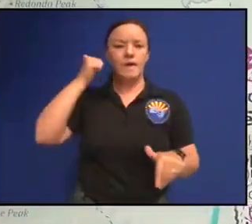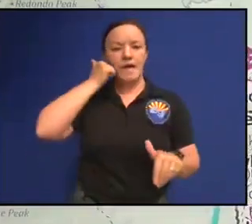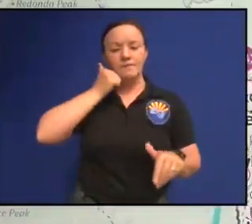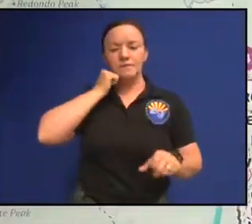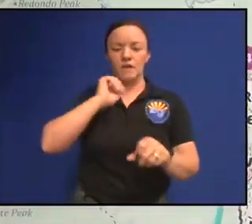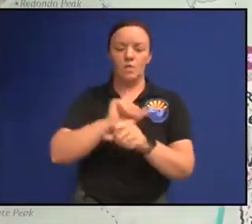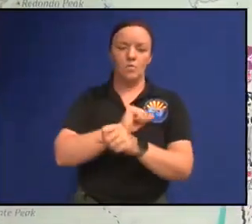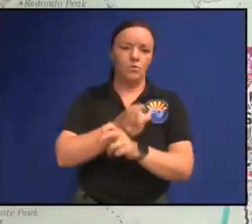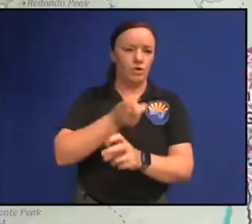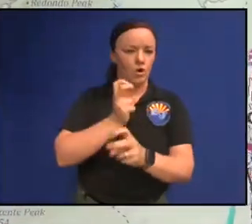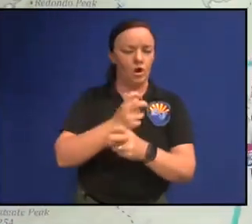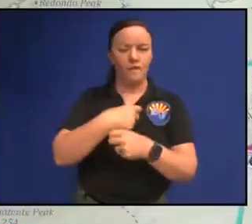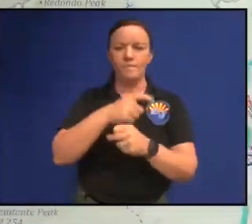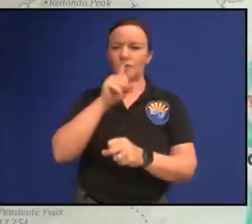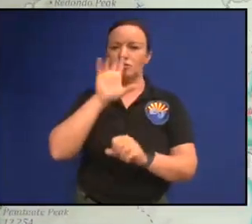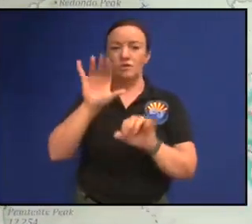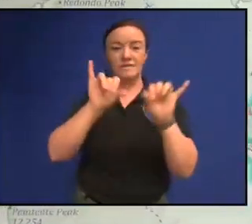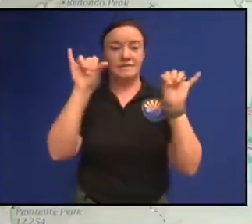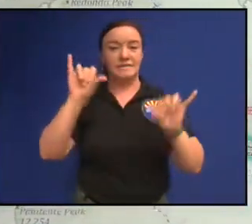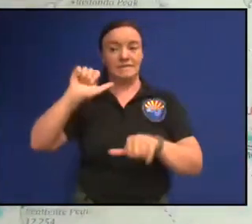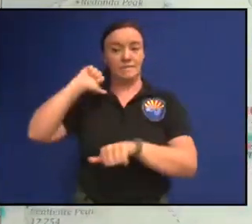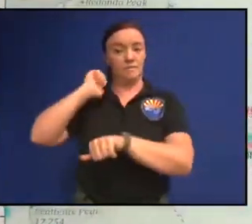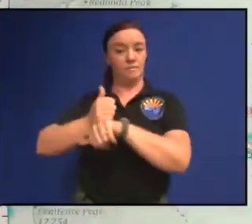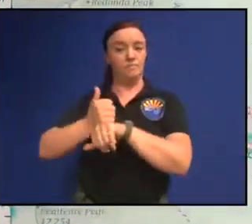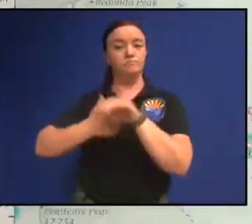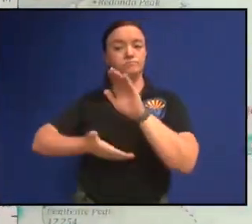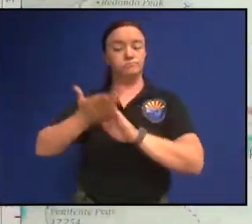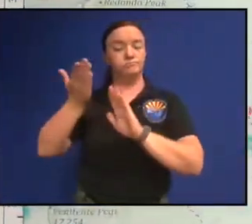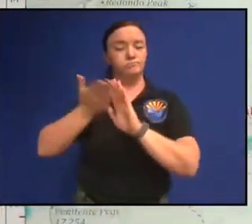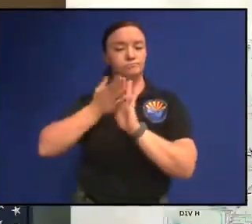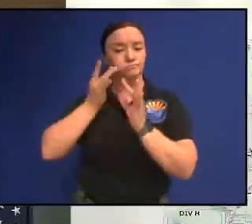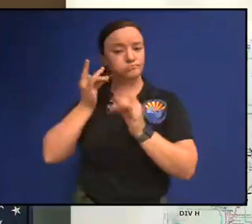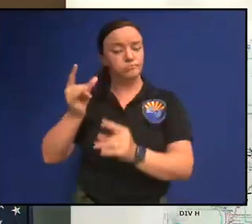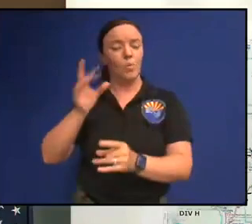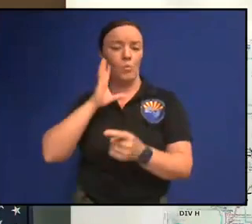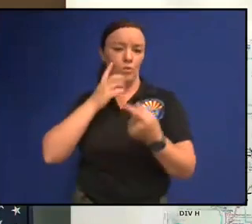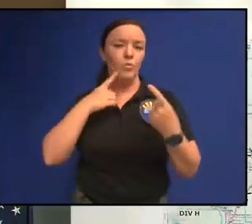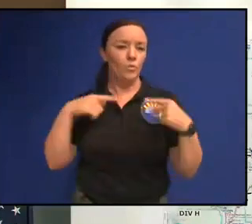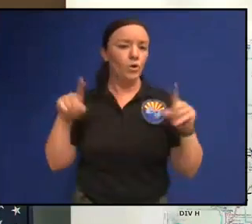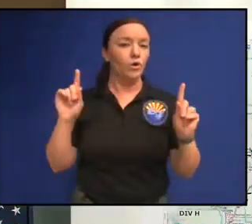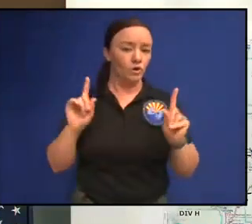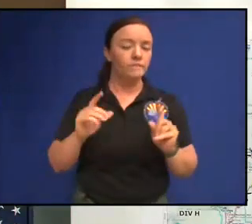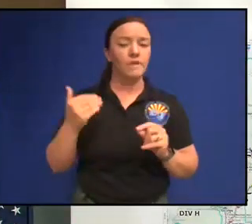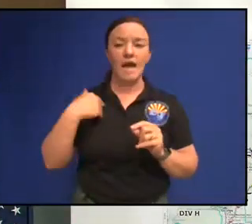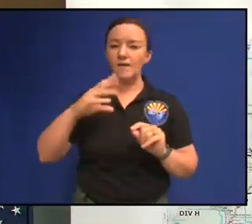THEY'LL WORK WHEN NEEDED TO WORK. THEY HAVE THE WATER AND FOLDED TANKS AND PUMPKINS SET UP SO THERE IS NO